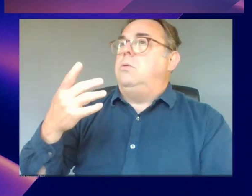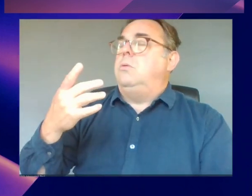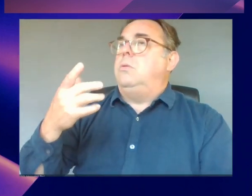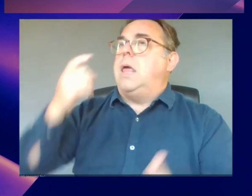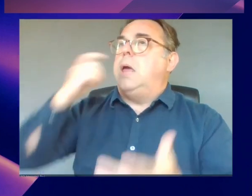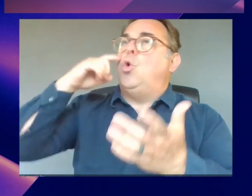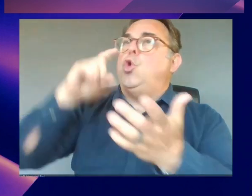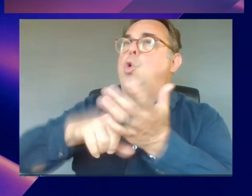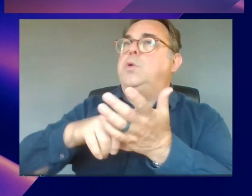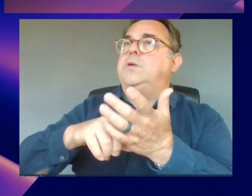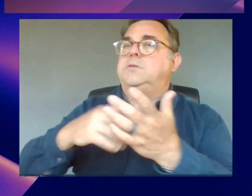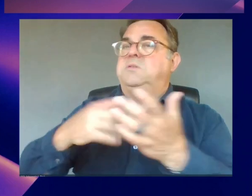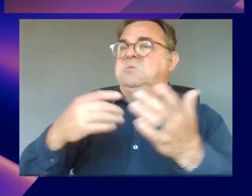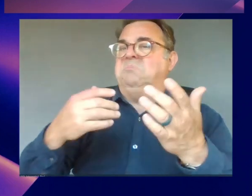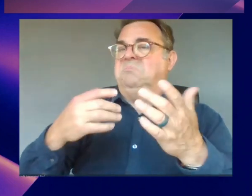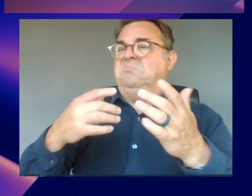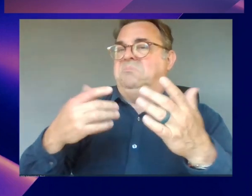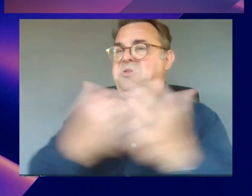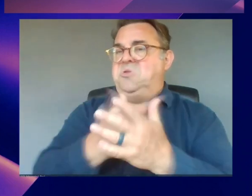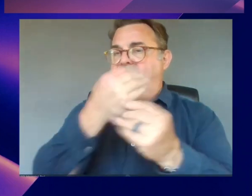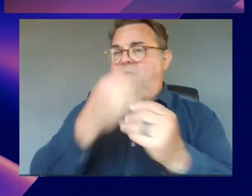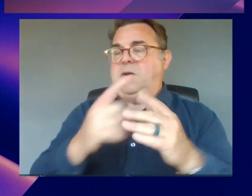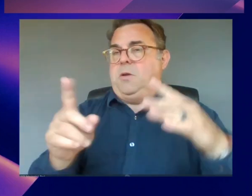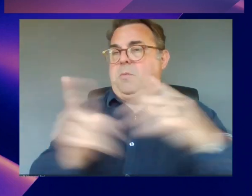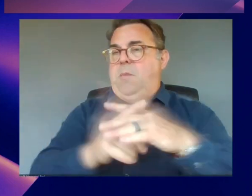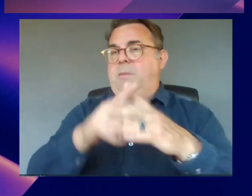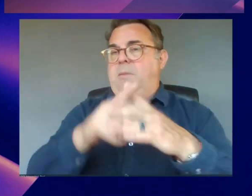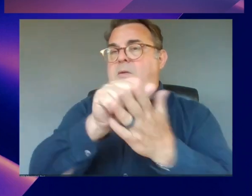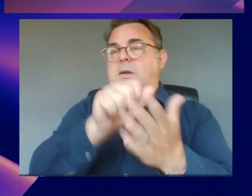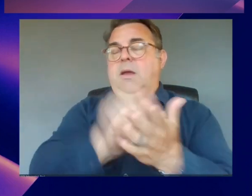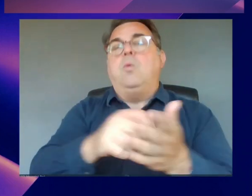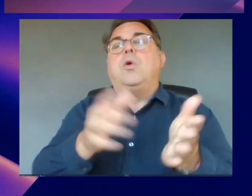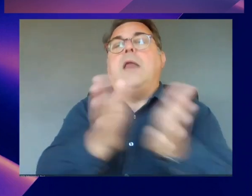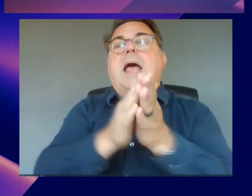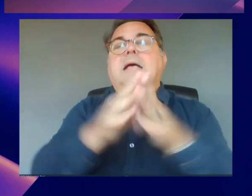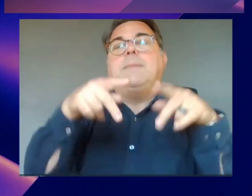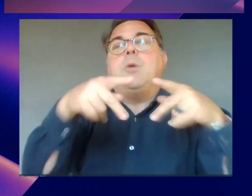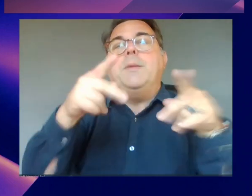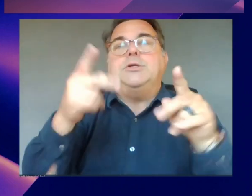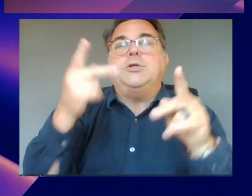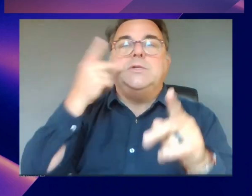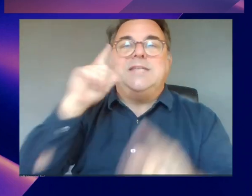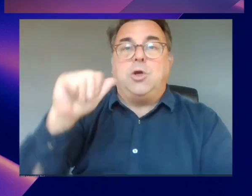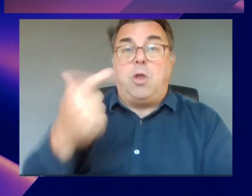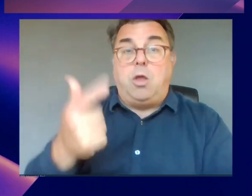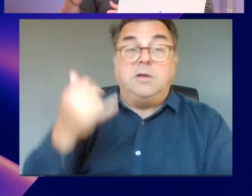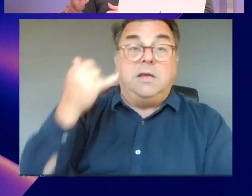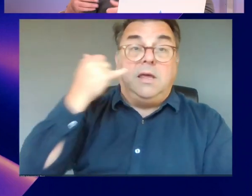on their accounts as enabling. We're gonna ask permissions for your logs. And if you do have Lambda functions, you'll enable it